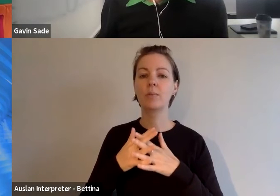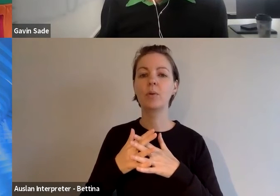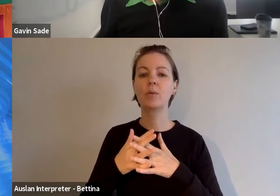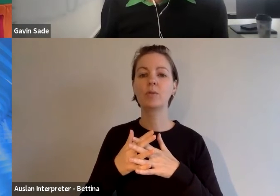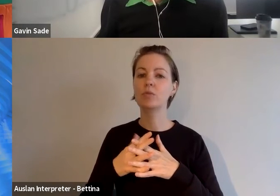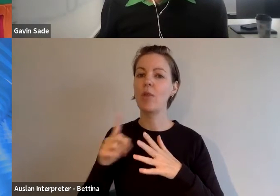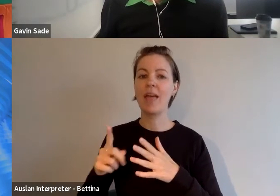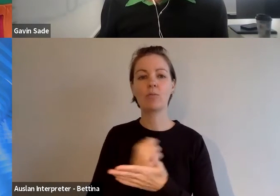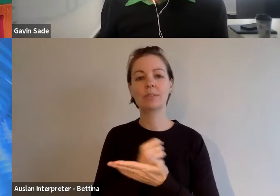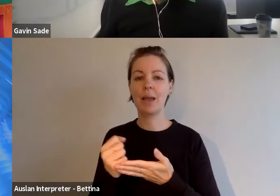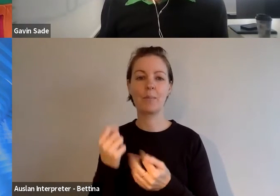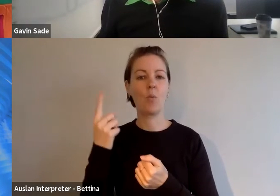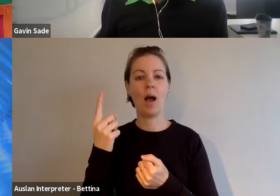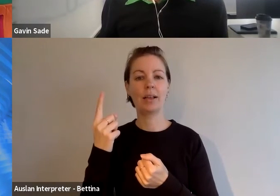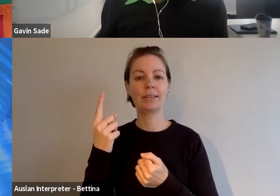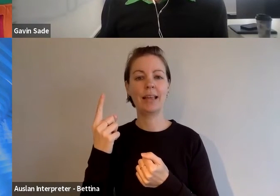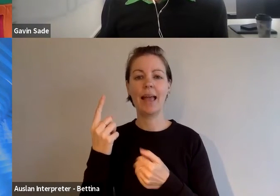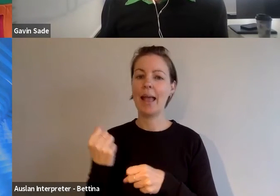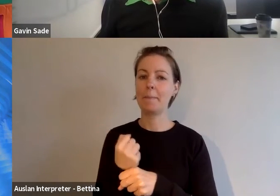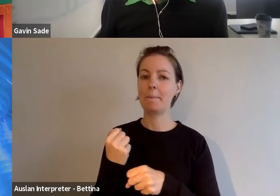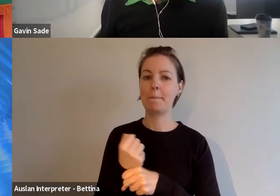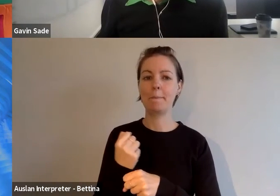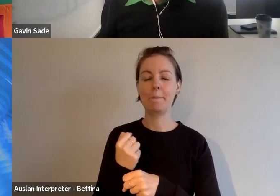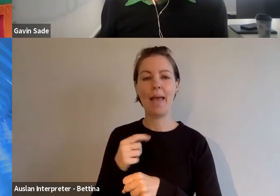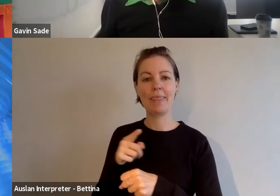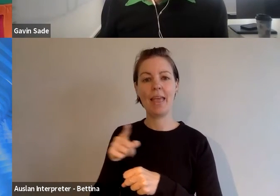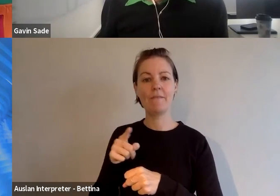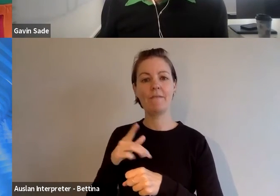any of the concerns the industry may have had about preparedness.